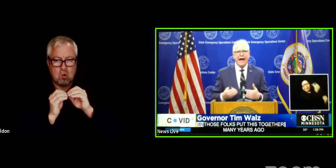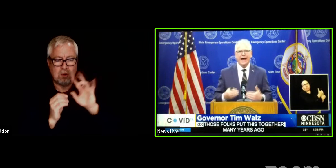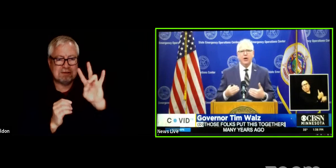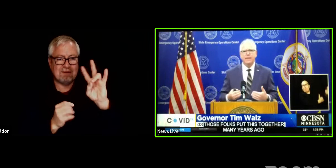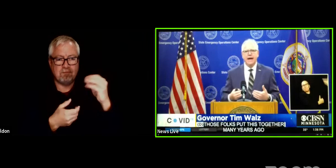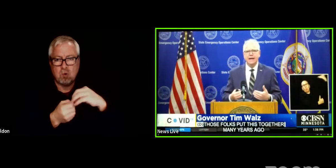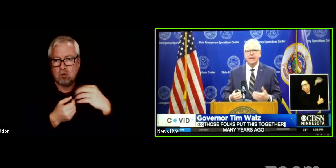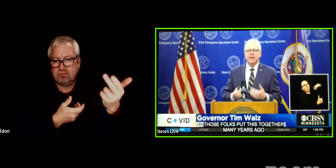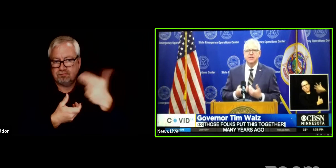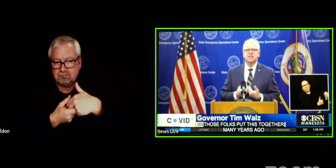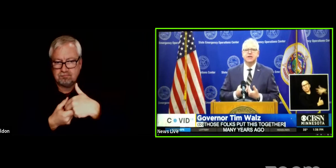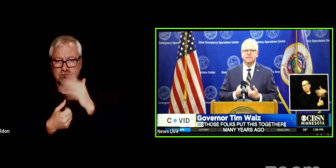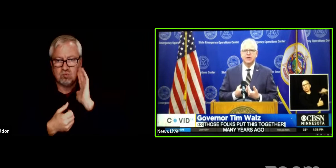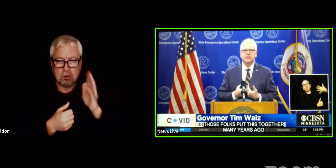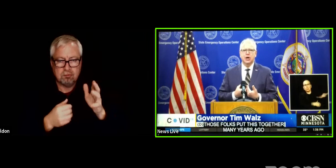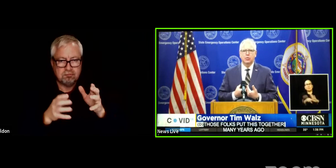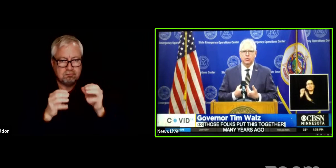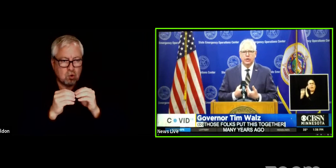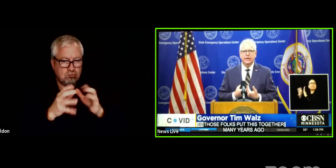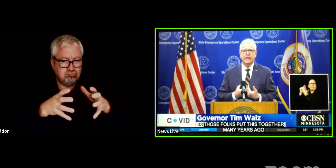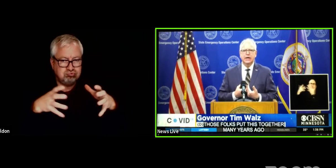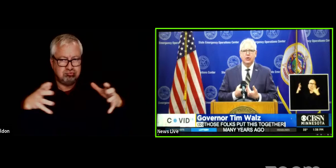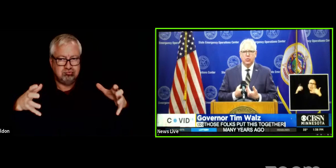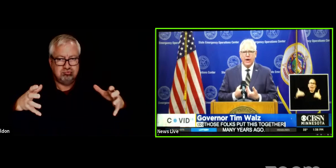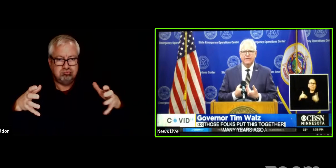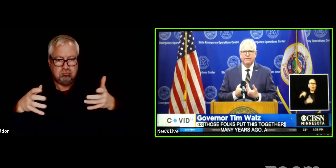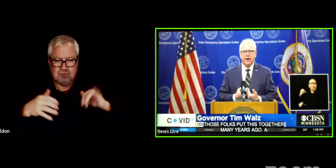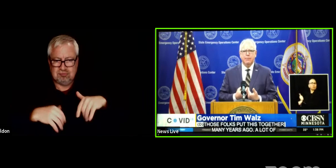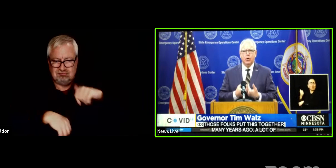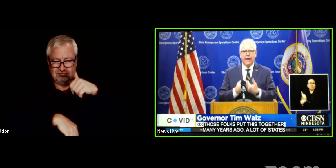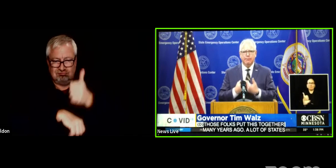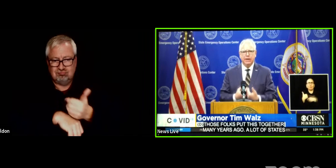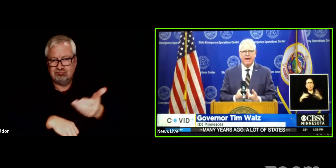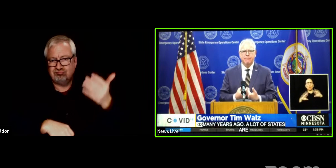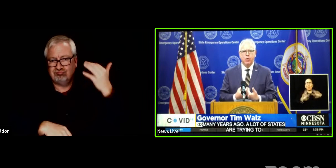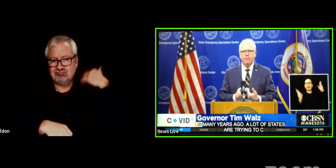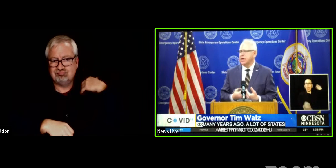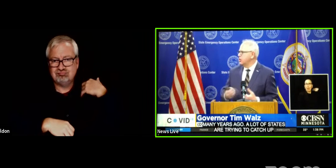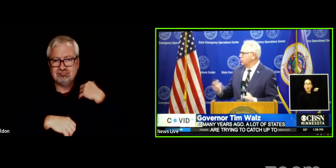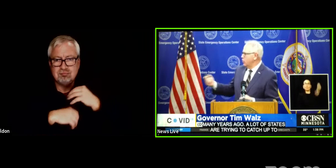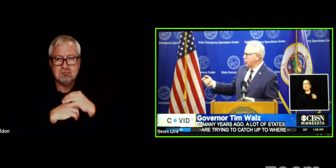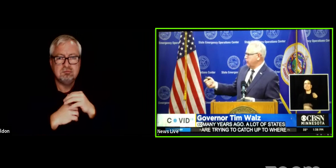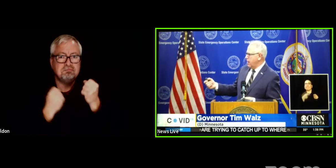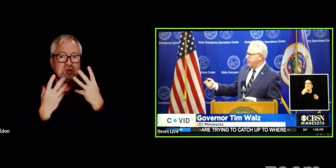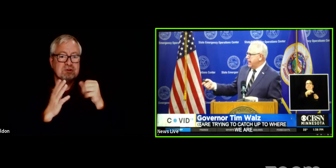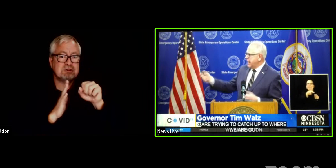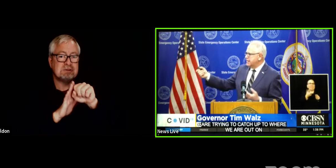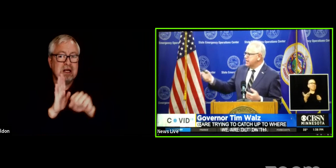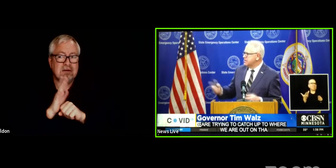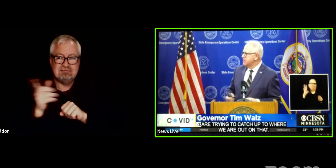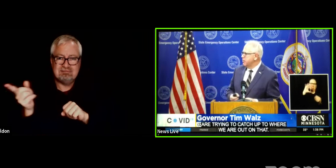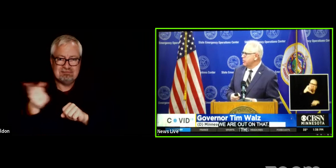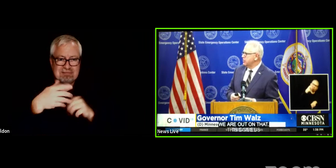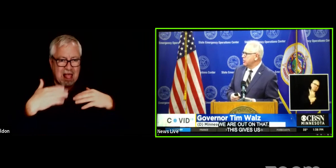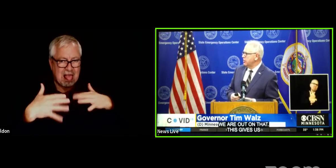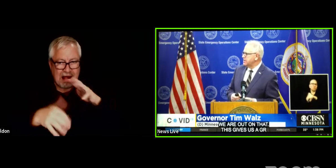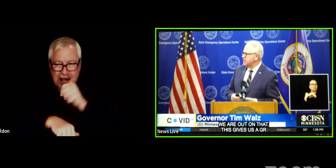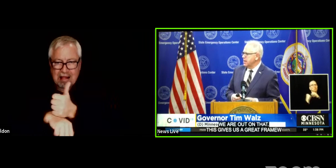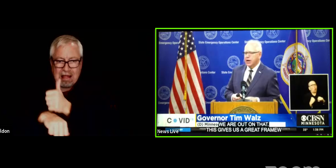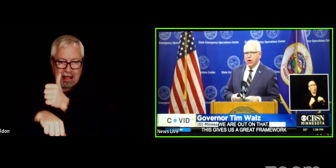WE'RE AT ON THAT. THIS GIVES US A REALLY GREAT FRAMEWORK AND PLATFORM TO WORK IN. AND I THINK IT'S IMPORTANT TO KNOW THIS.